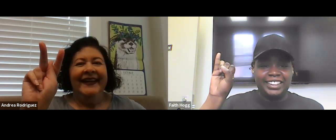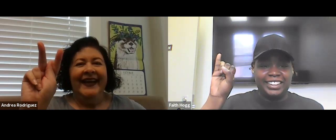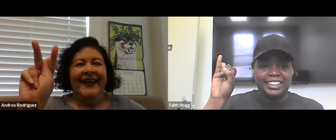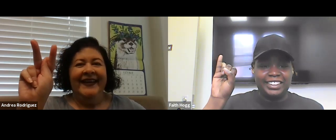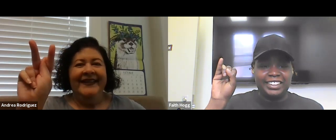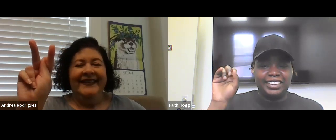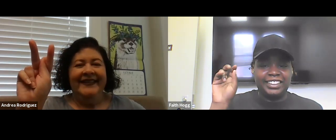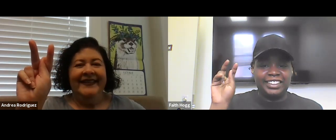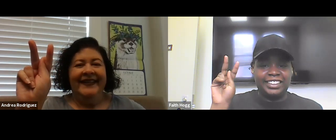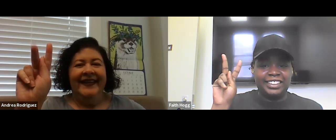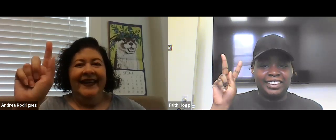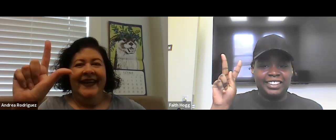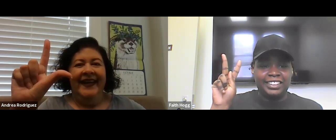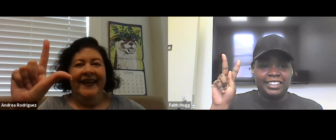K. L.